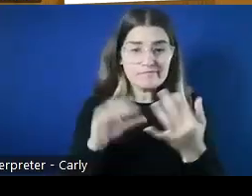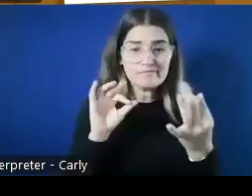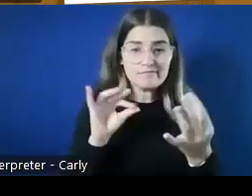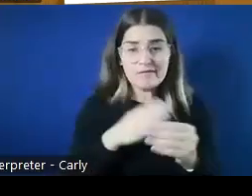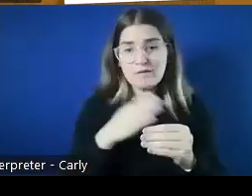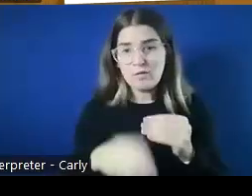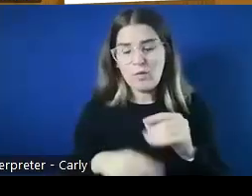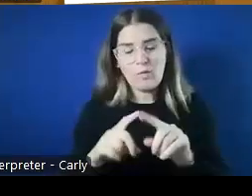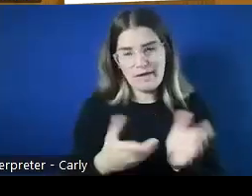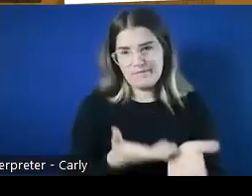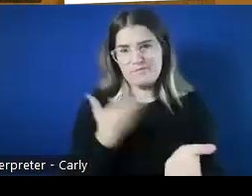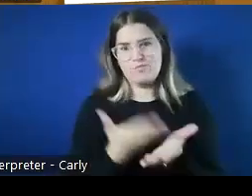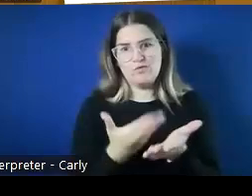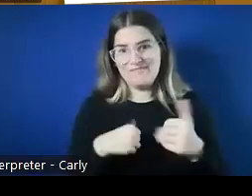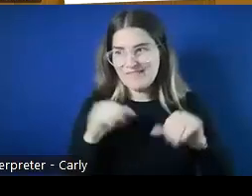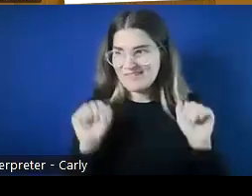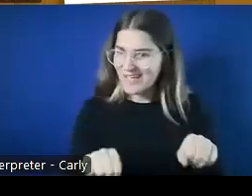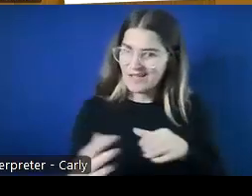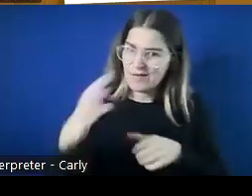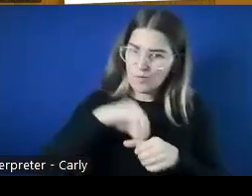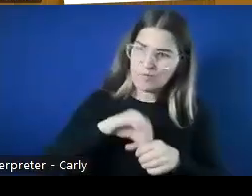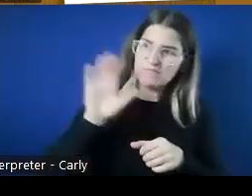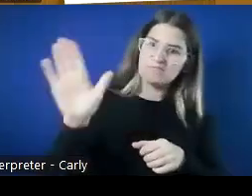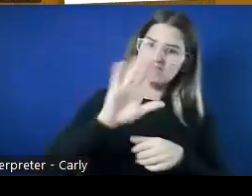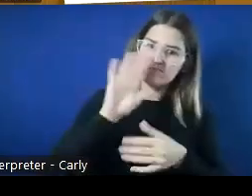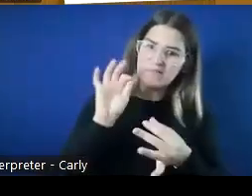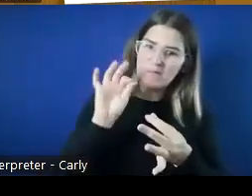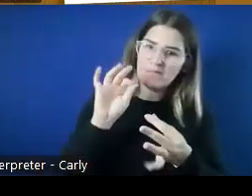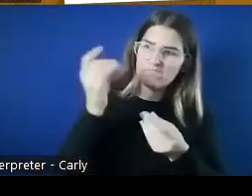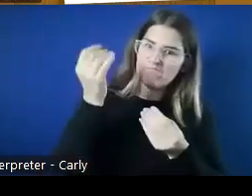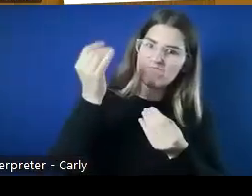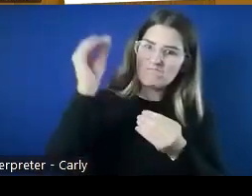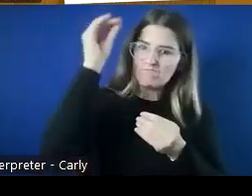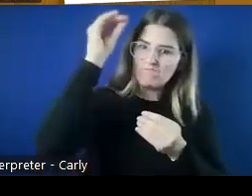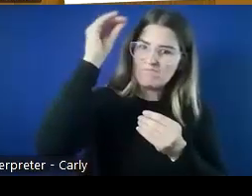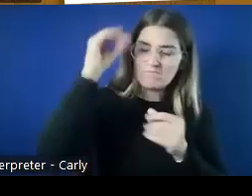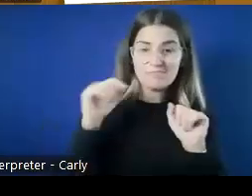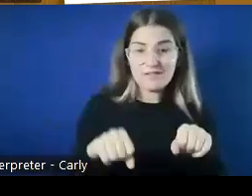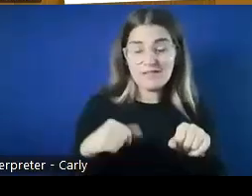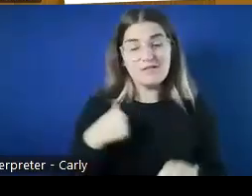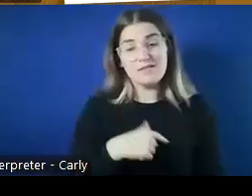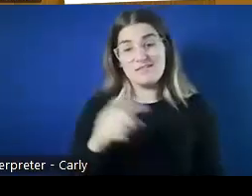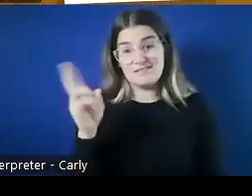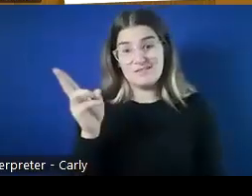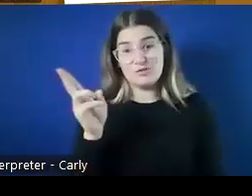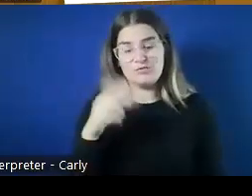proof that you can do that we have a a history in healthc care not specific to mental health to you